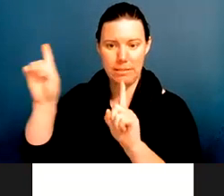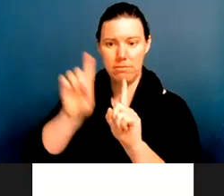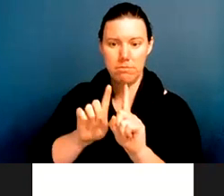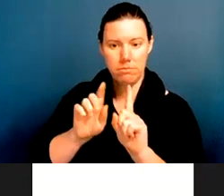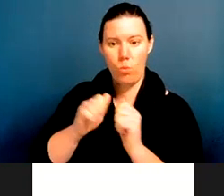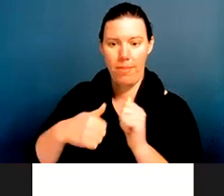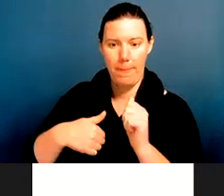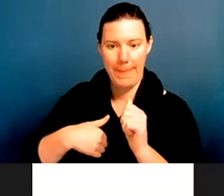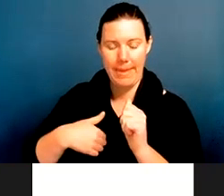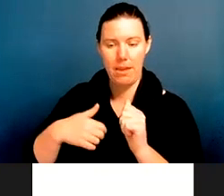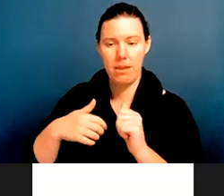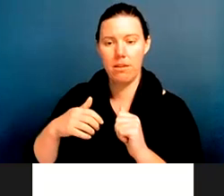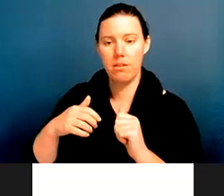I have a second set of ears with me.